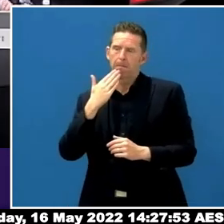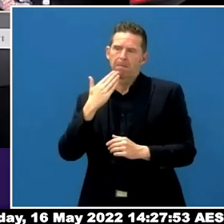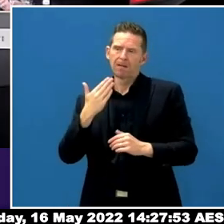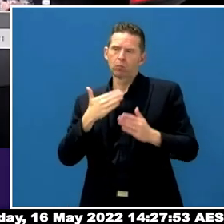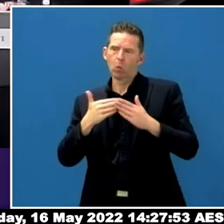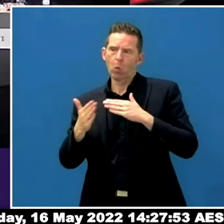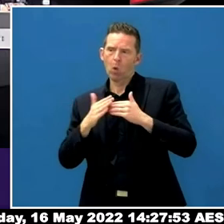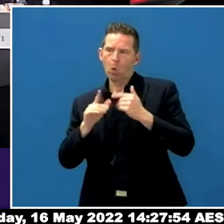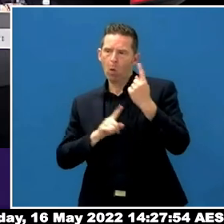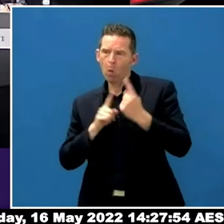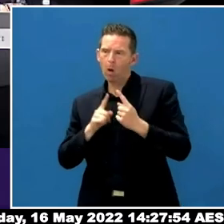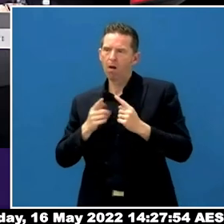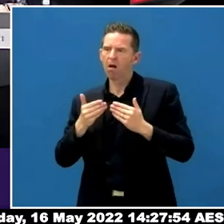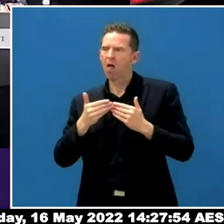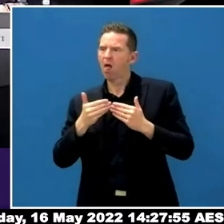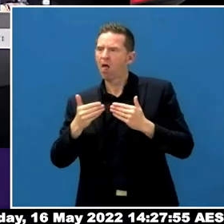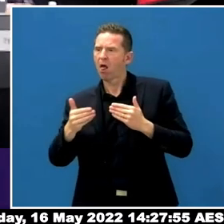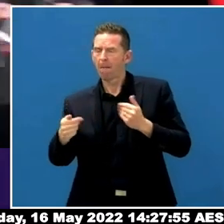before the NDIA amended the plan?